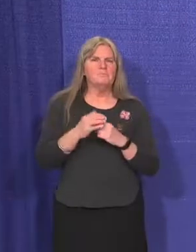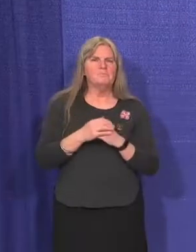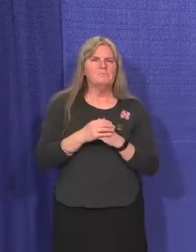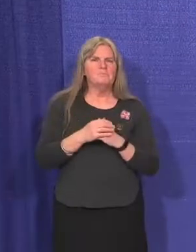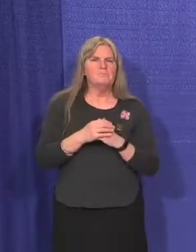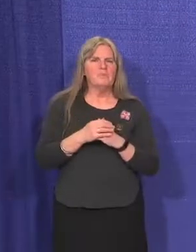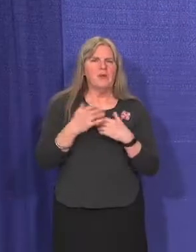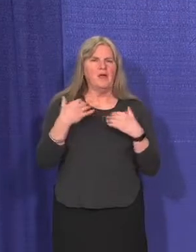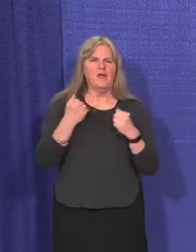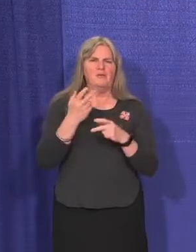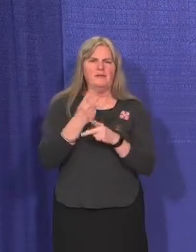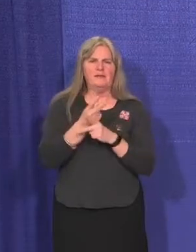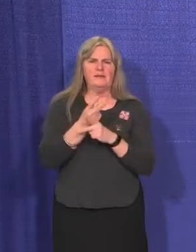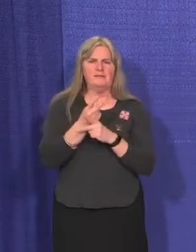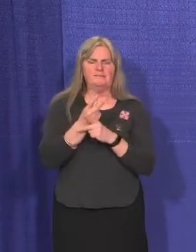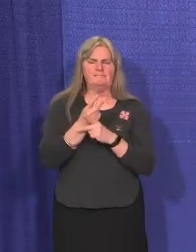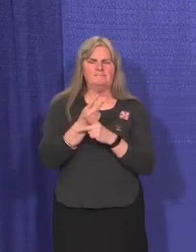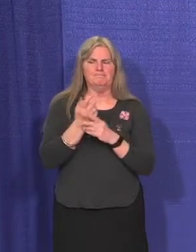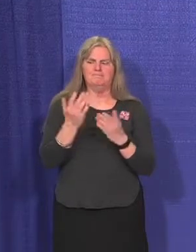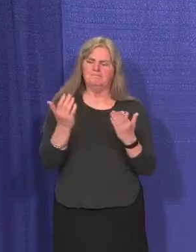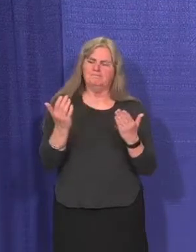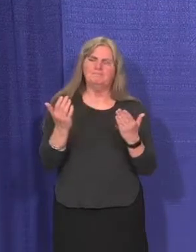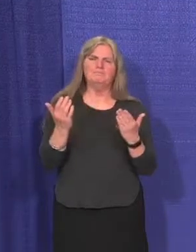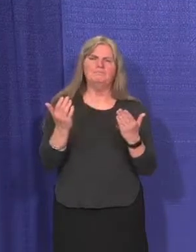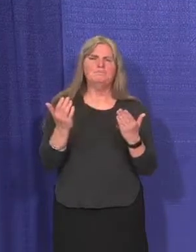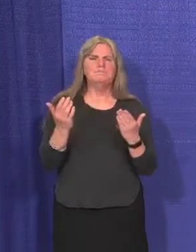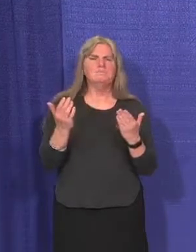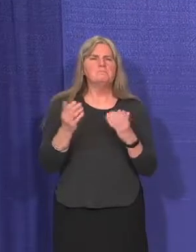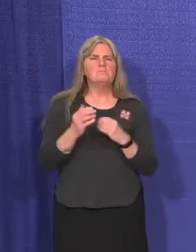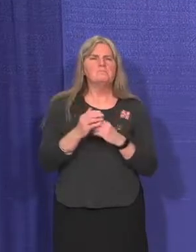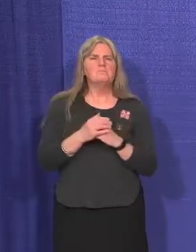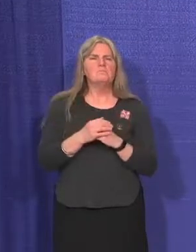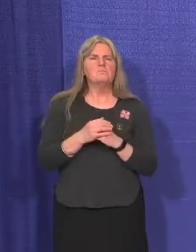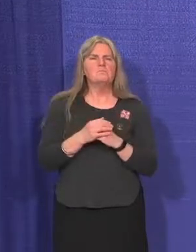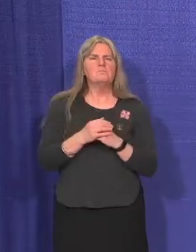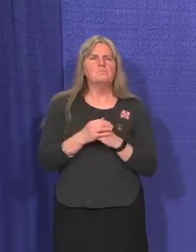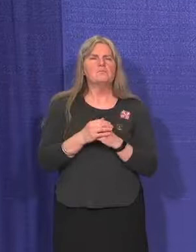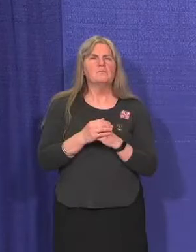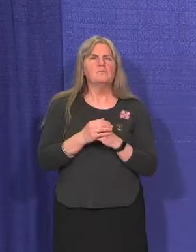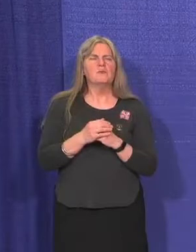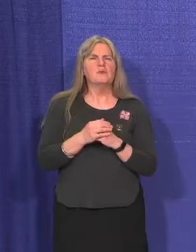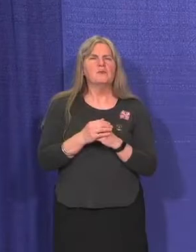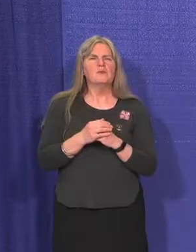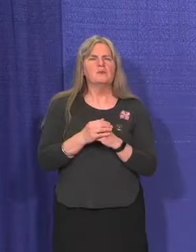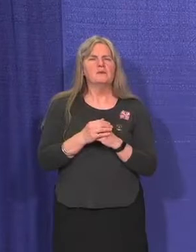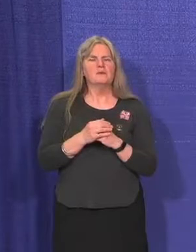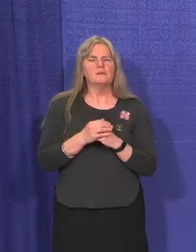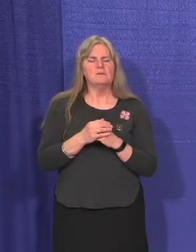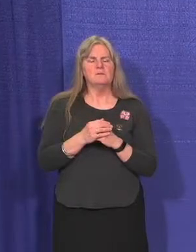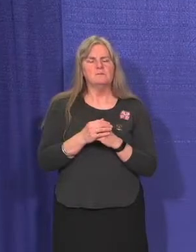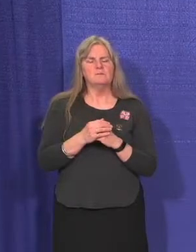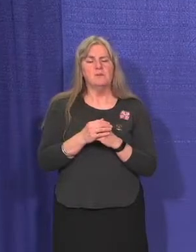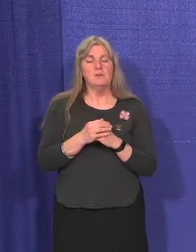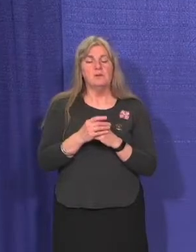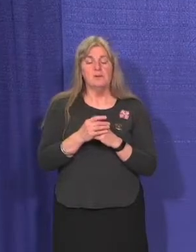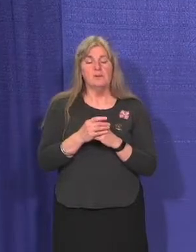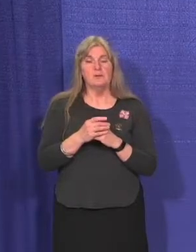That's a good question, there